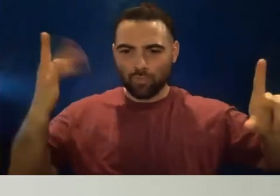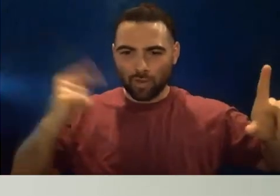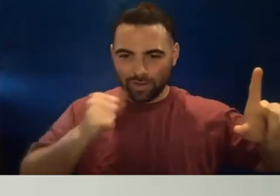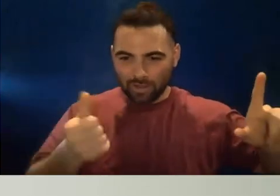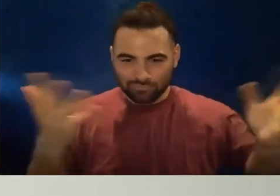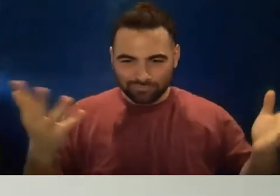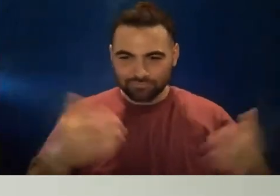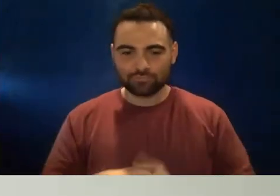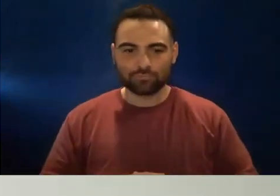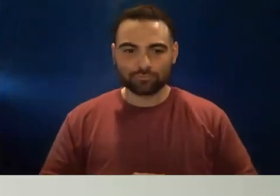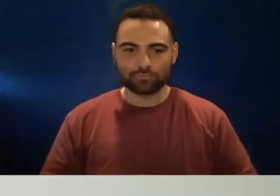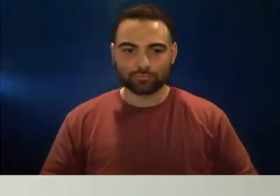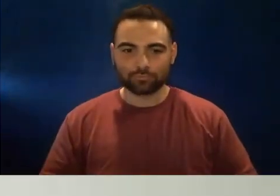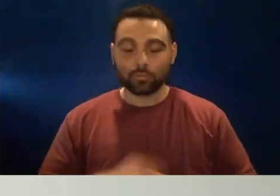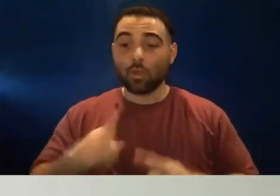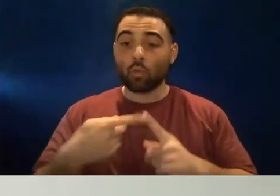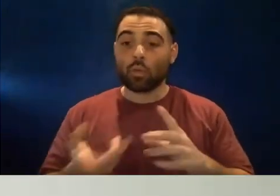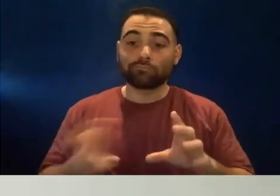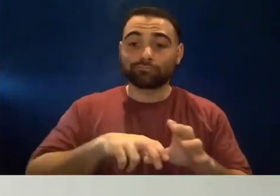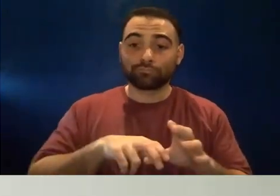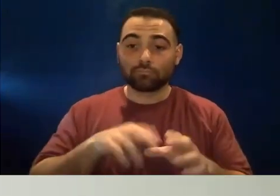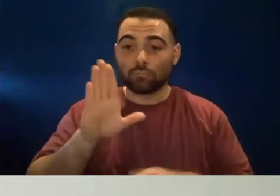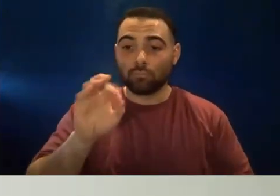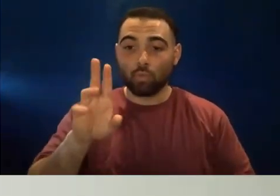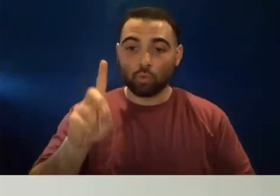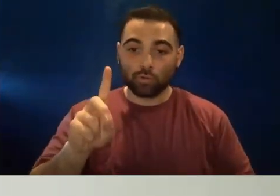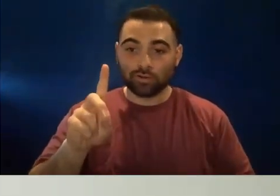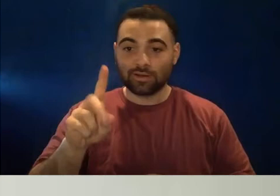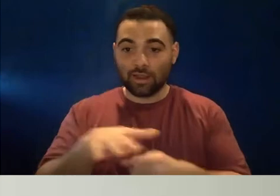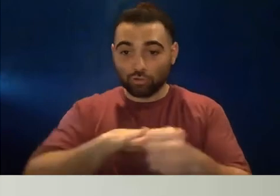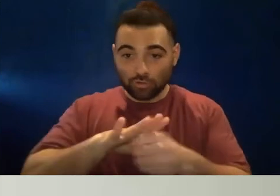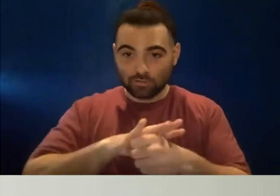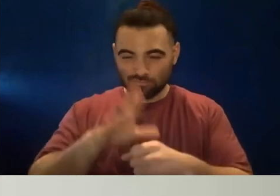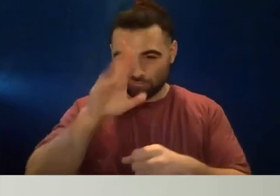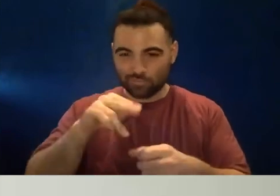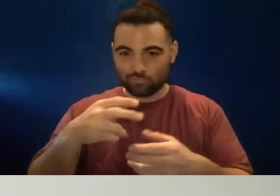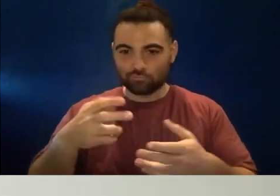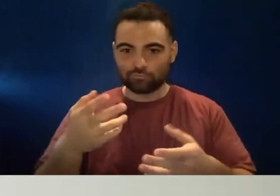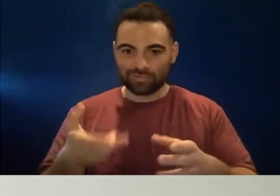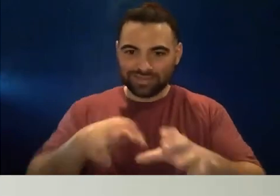The boarding area is something that a lot of people in the disabled community should be aware of,